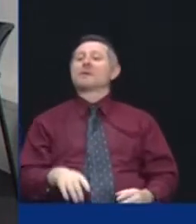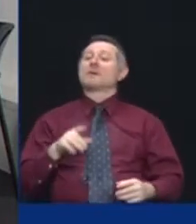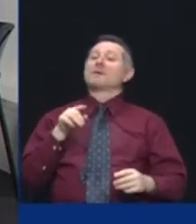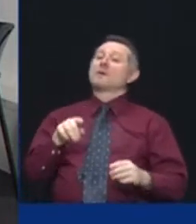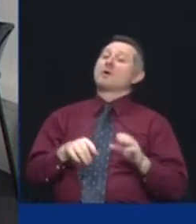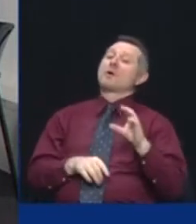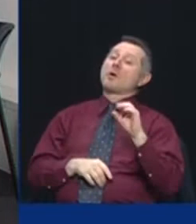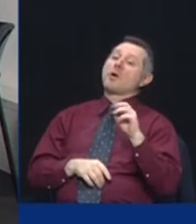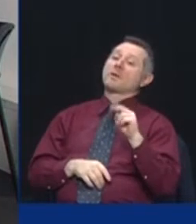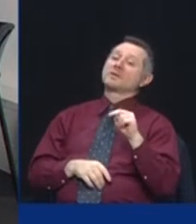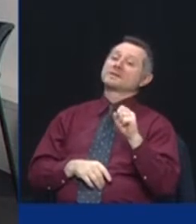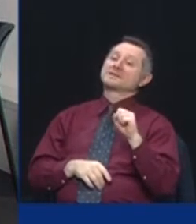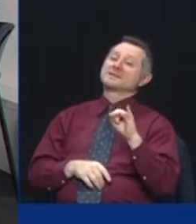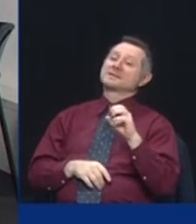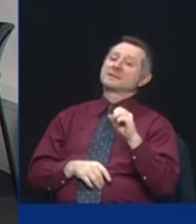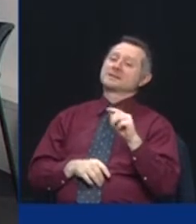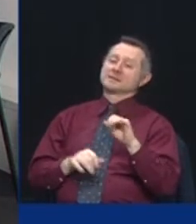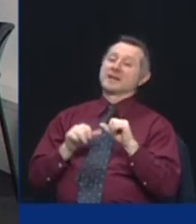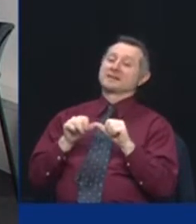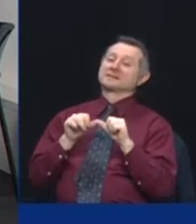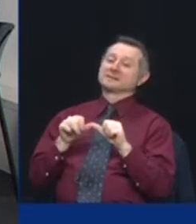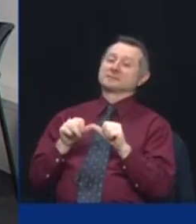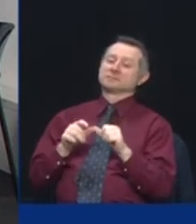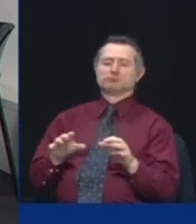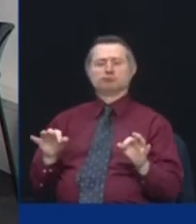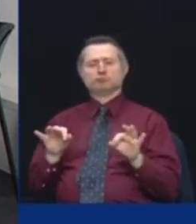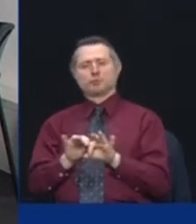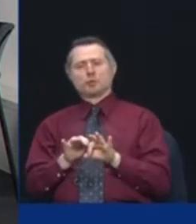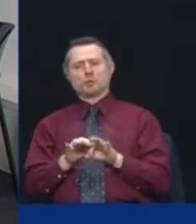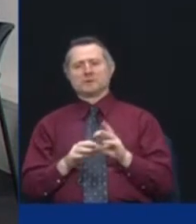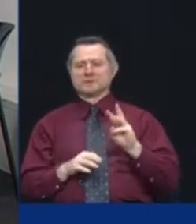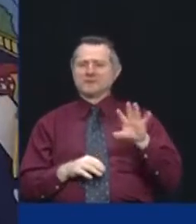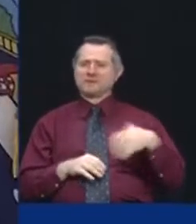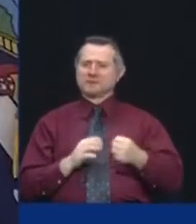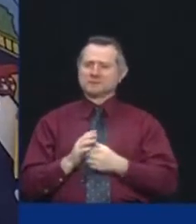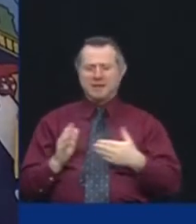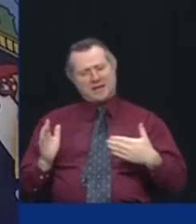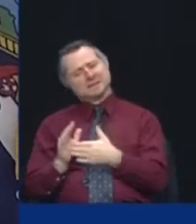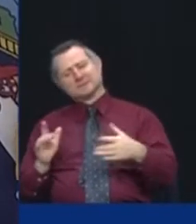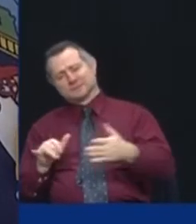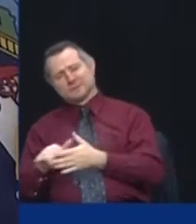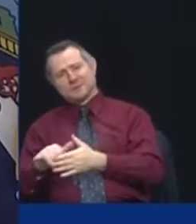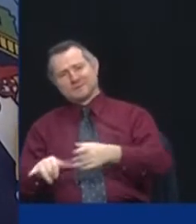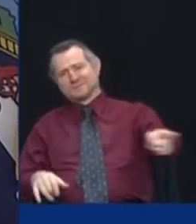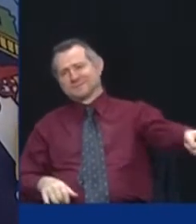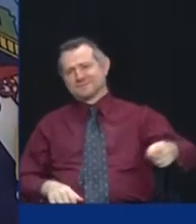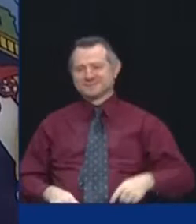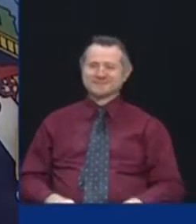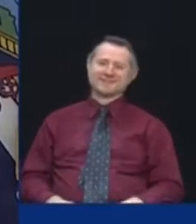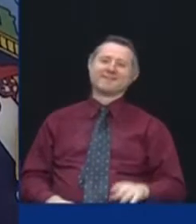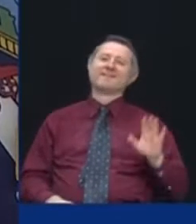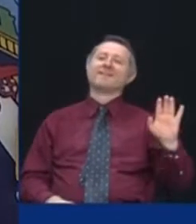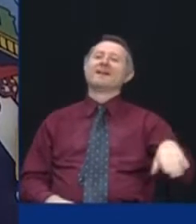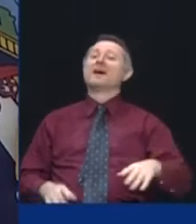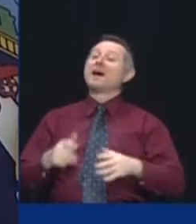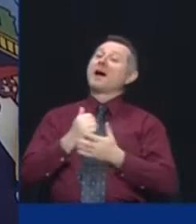AND ON BEHALF OF ALL METS FANS, THANK YOU. WELL, CONSISTENCY MATTERS IN LIFE. 60 YEARS. AND ALSO THANK YOU FOR WHAT YOU